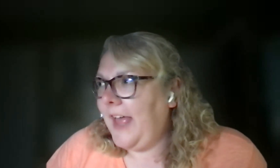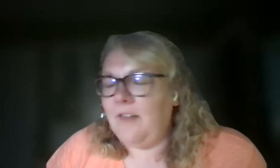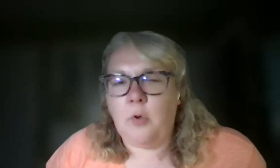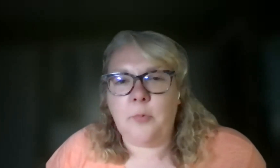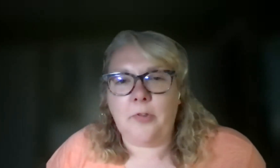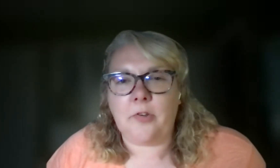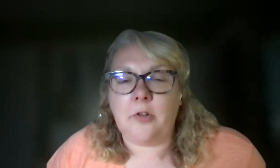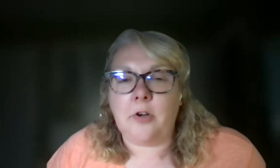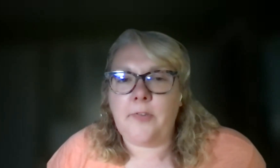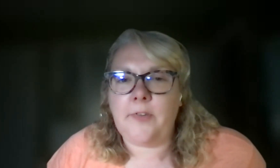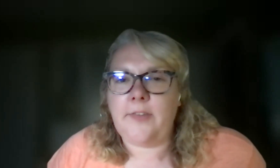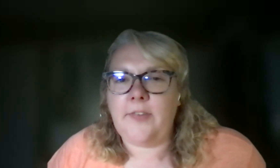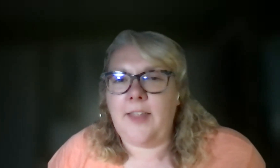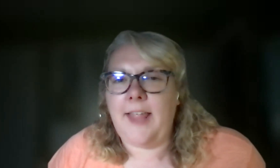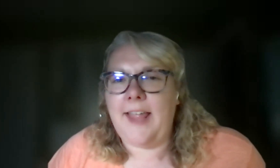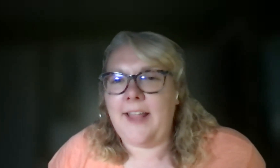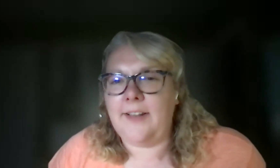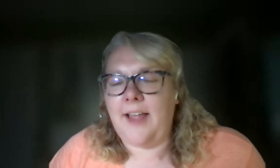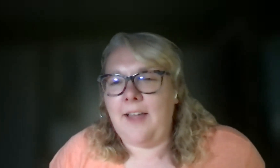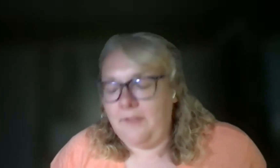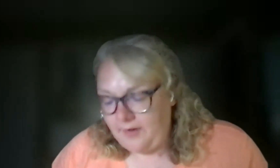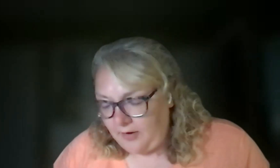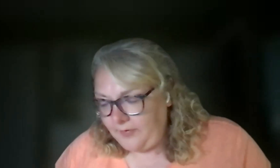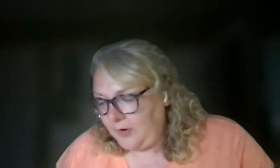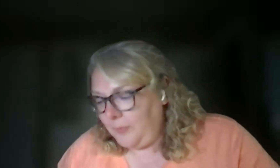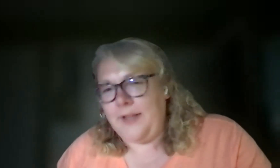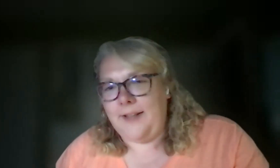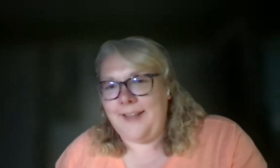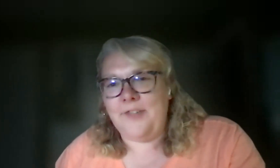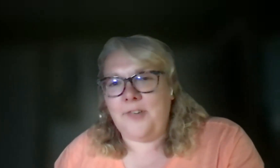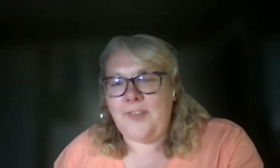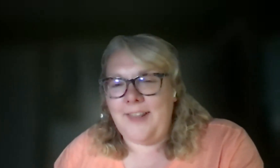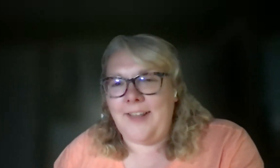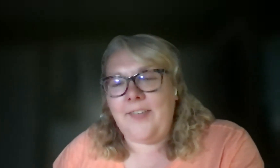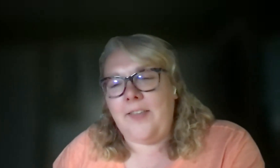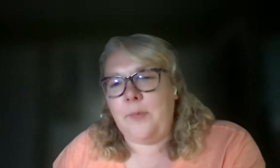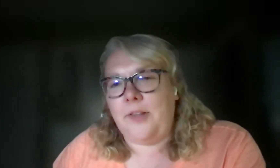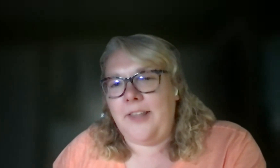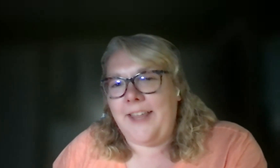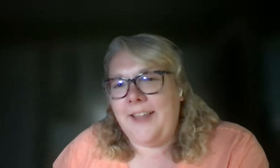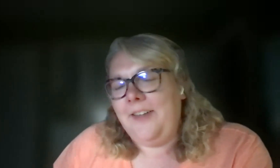I have Multiple Sclerosis and I've also been interested in accessibility